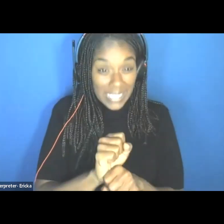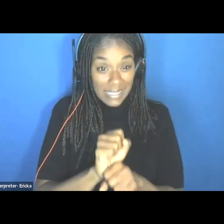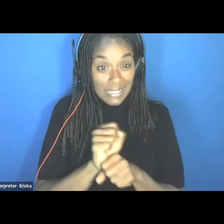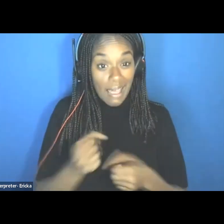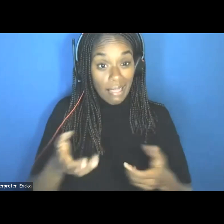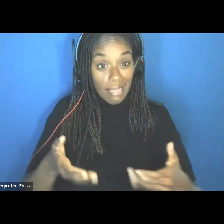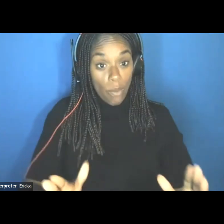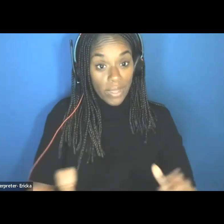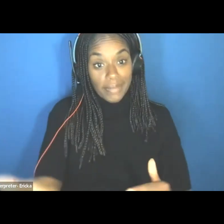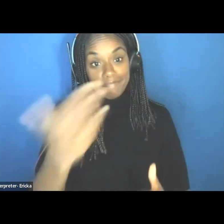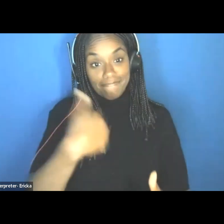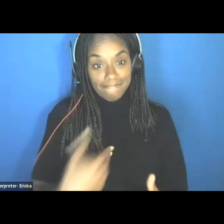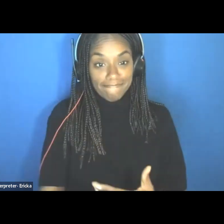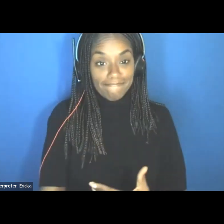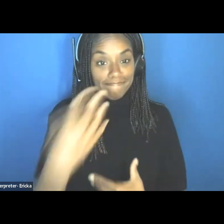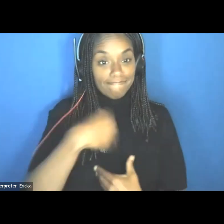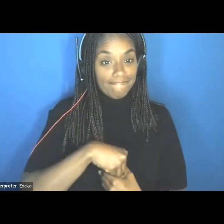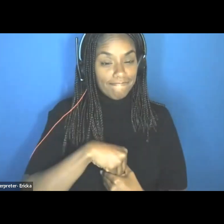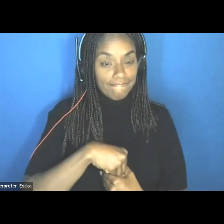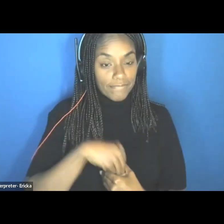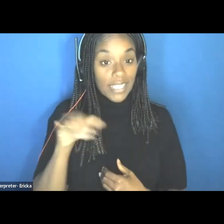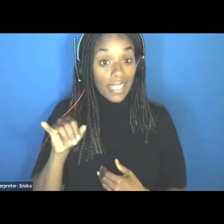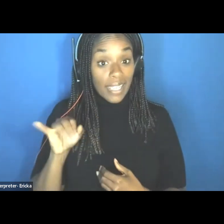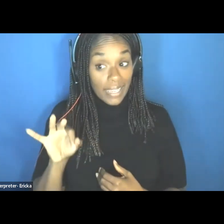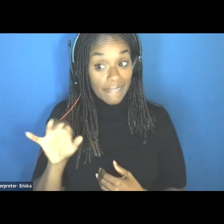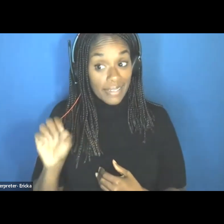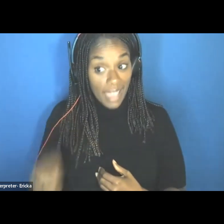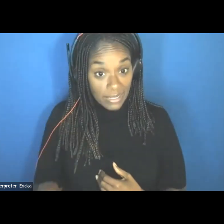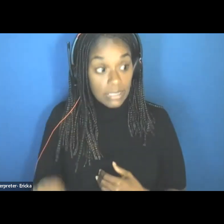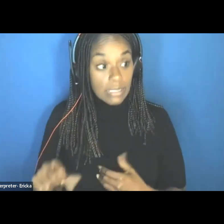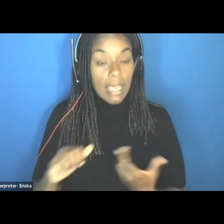But are we really letting them in?